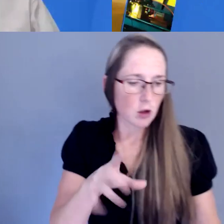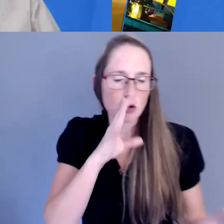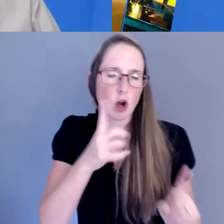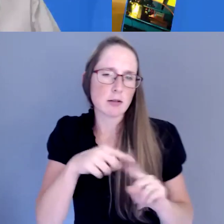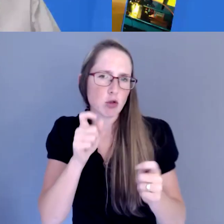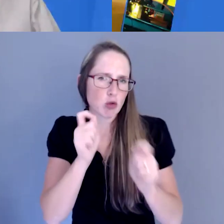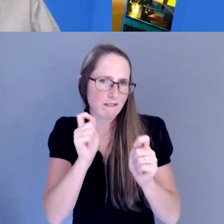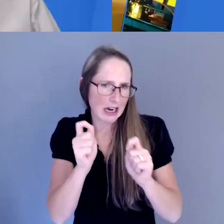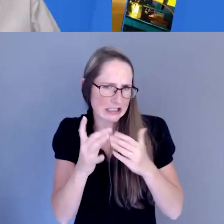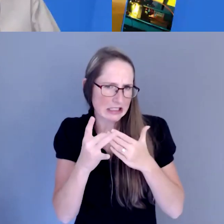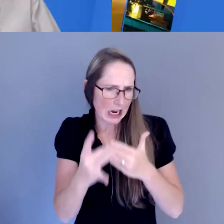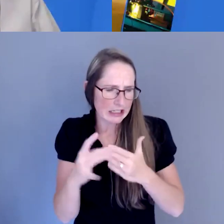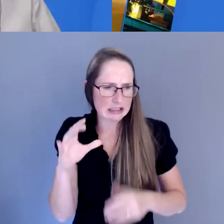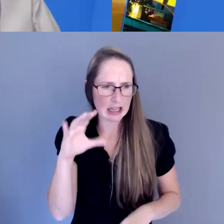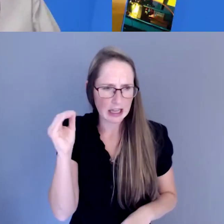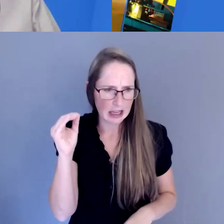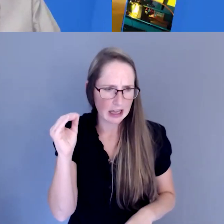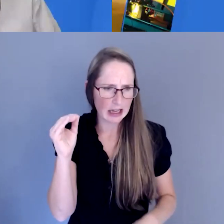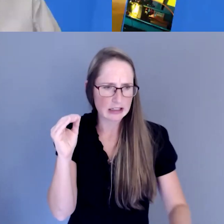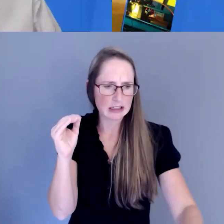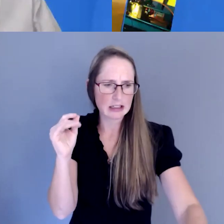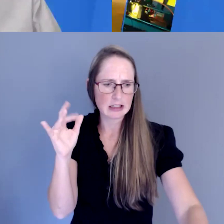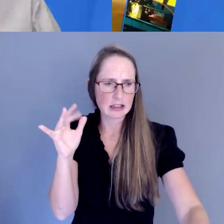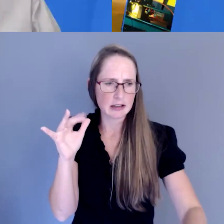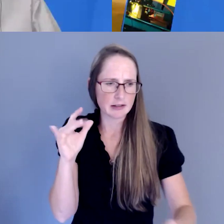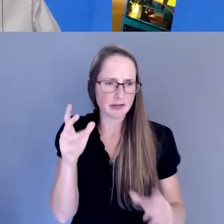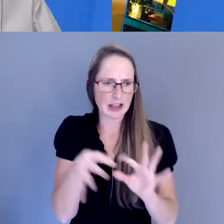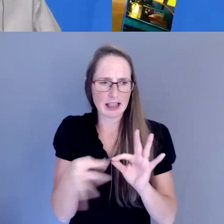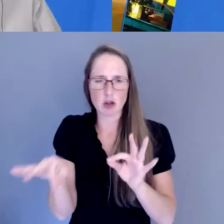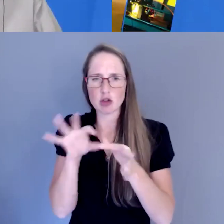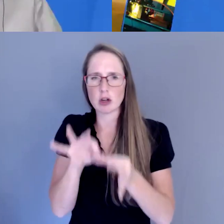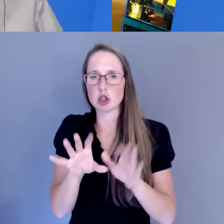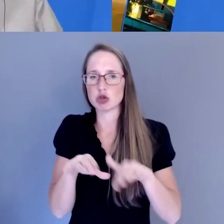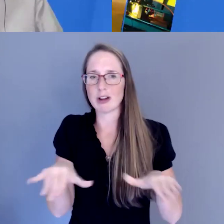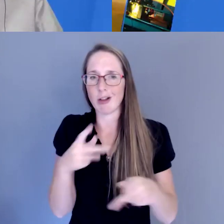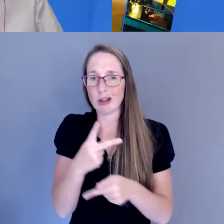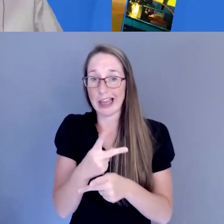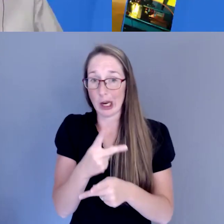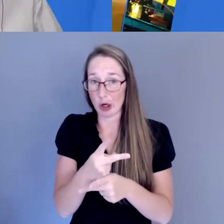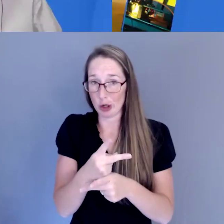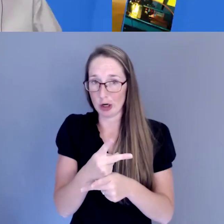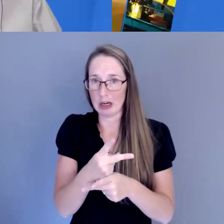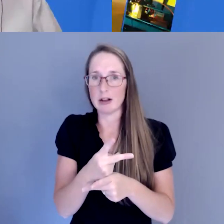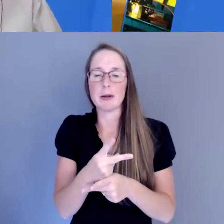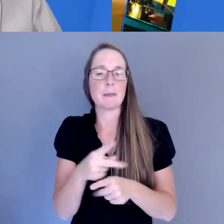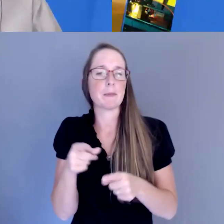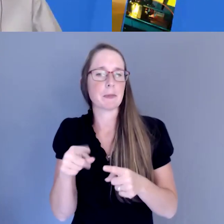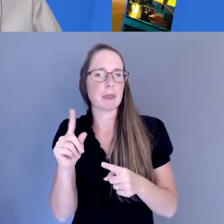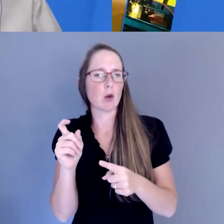and the language surrounding childcare. The question that we received,